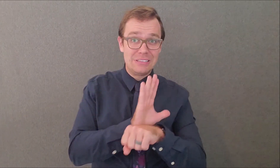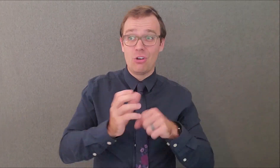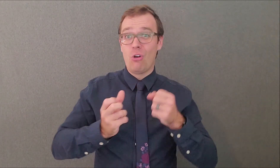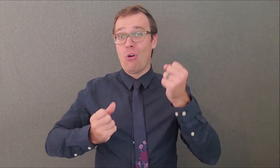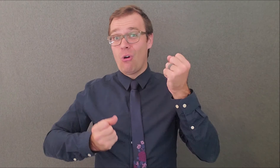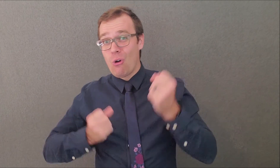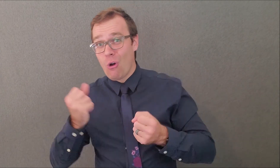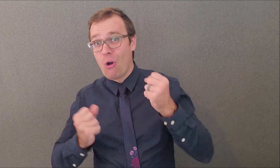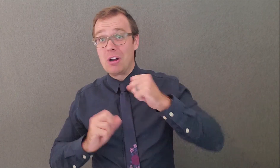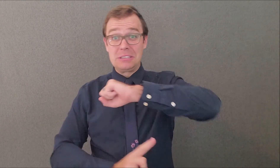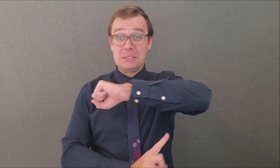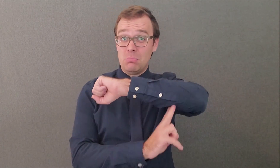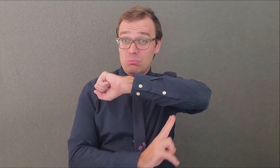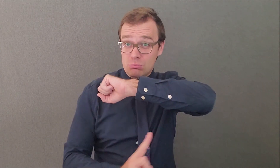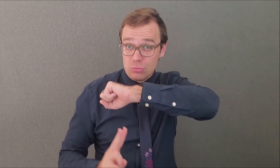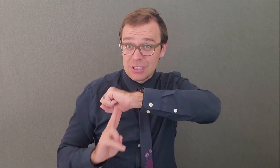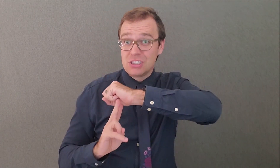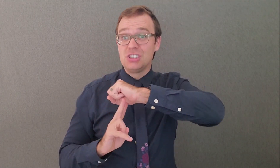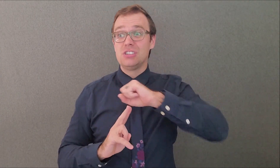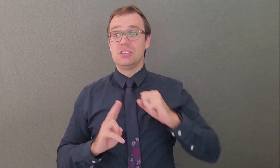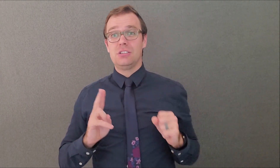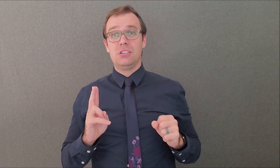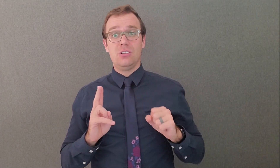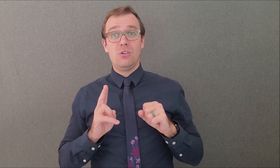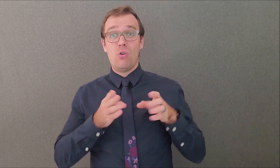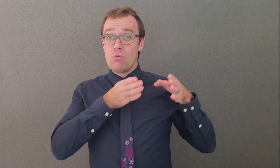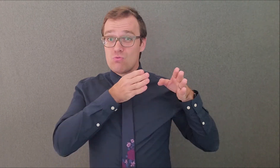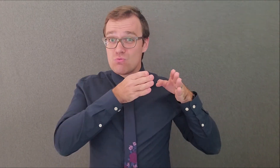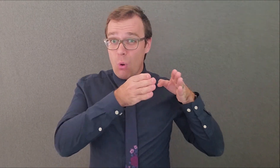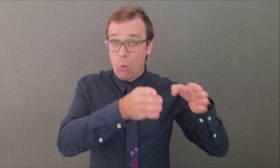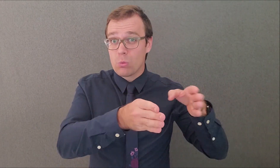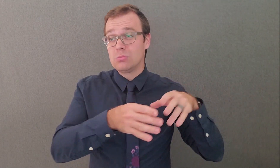numerous bridges, paved and unpaved roads,